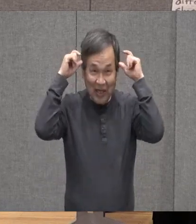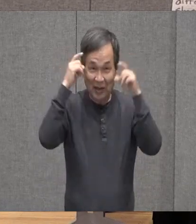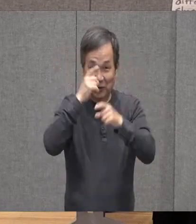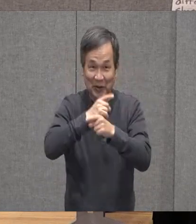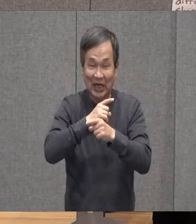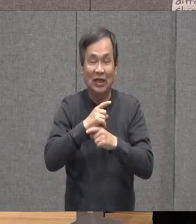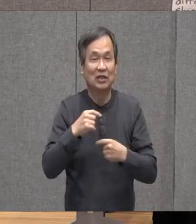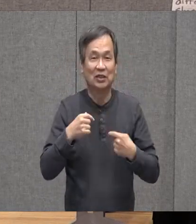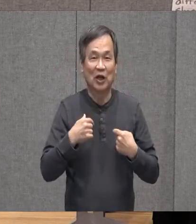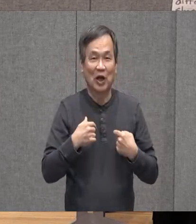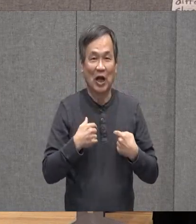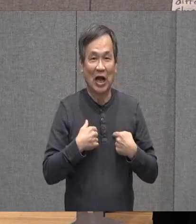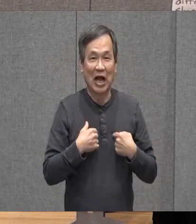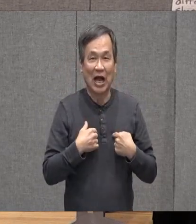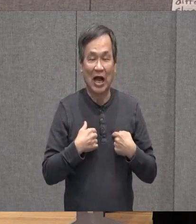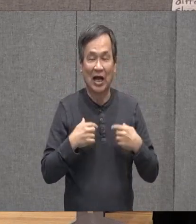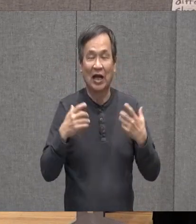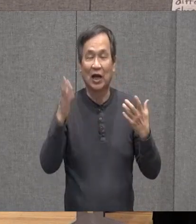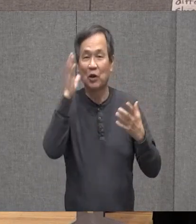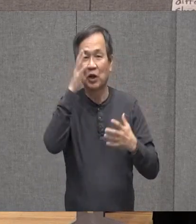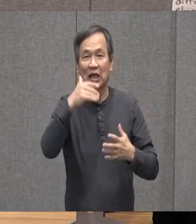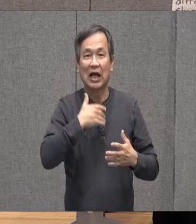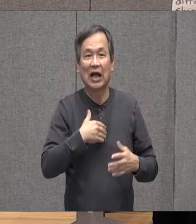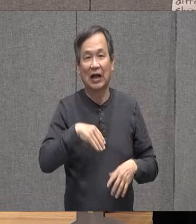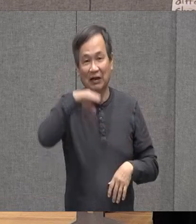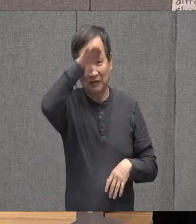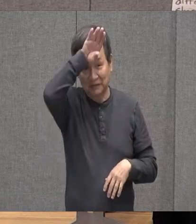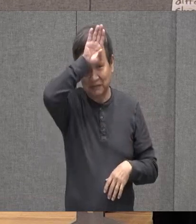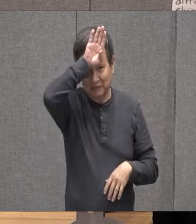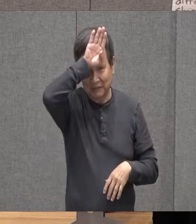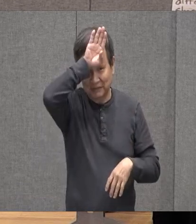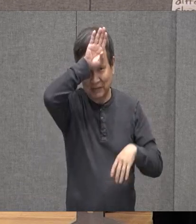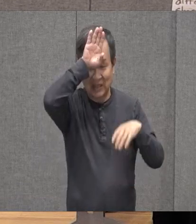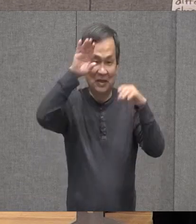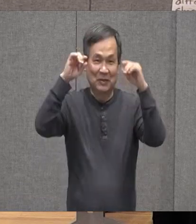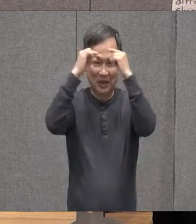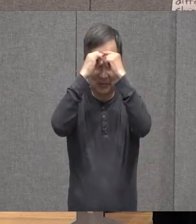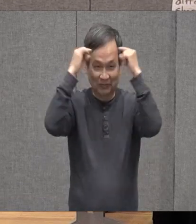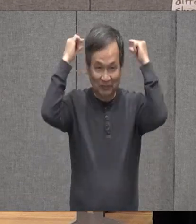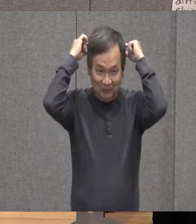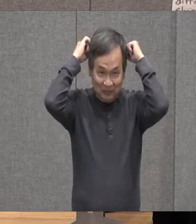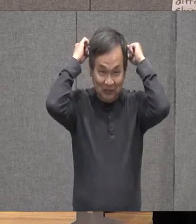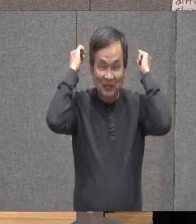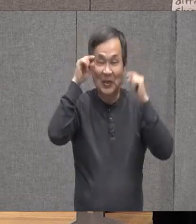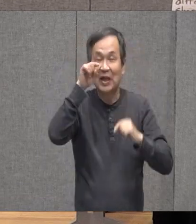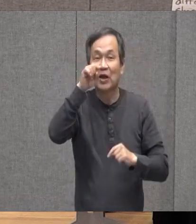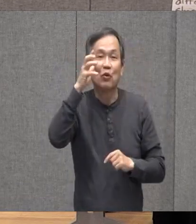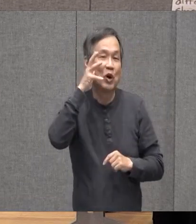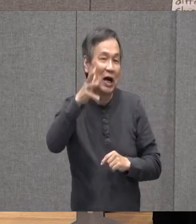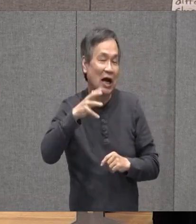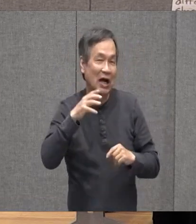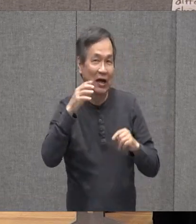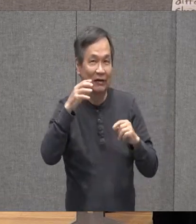is that I'm gonna be wearing a headband which describes a mathematical term.